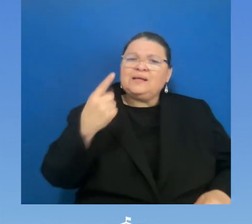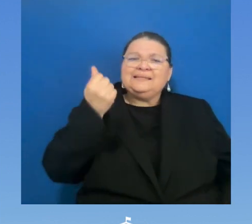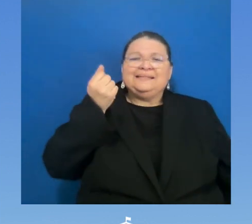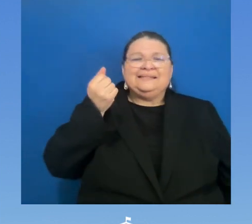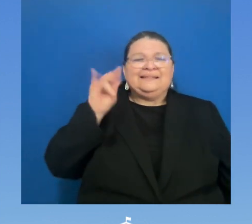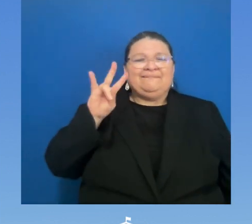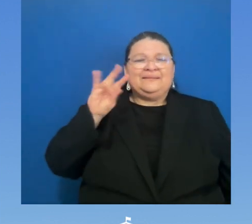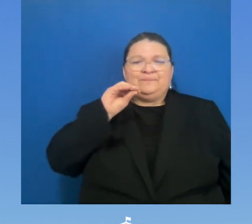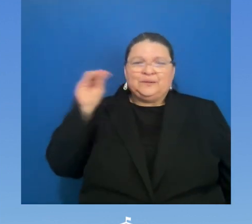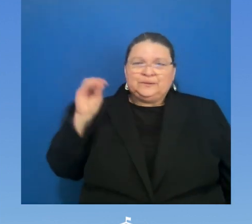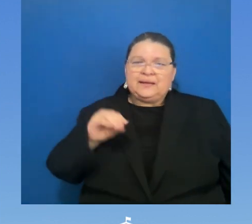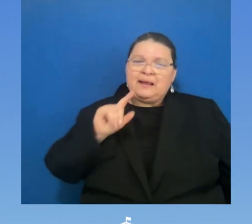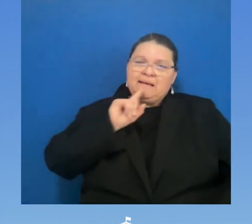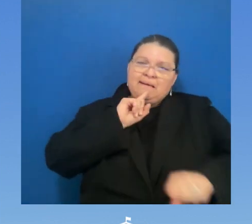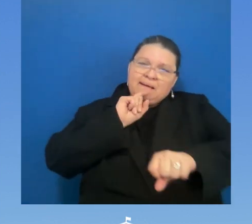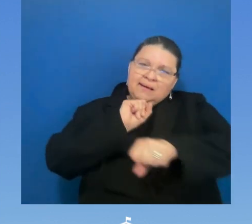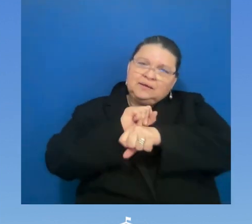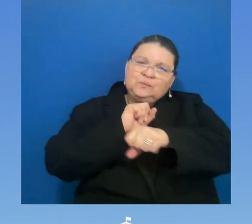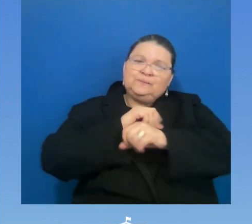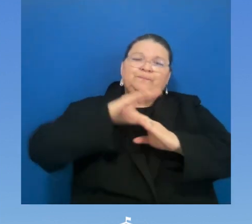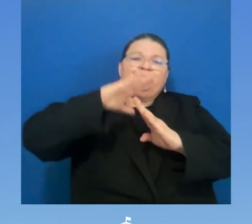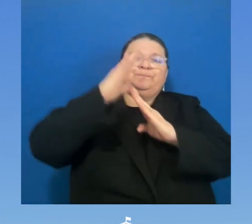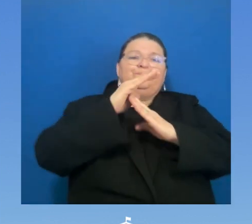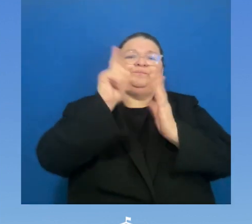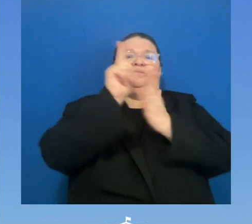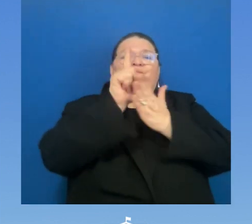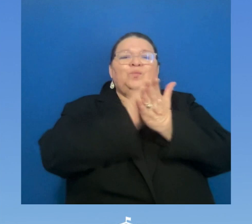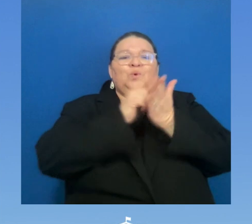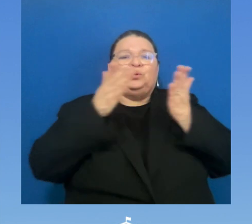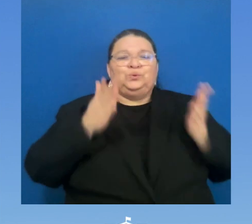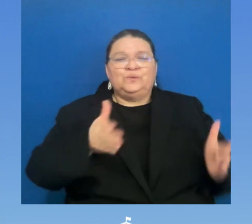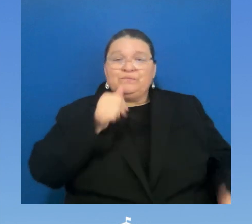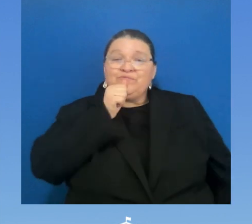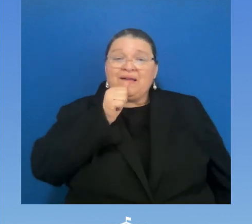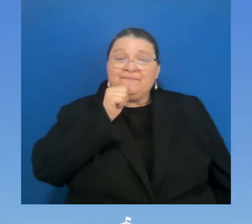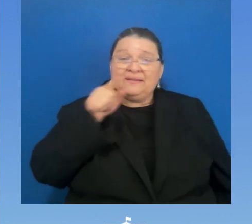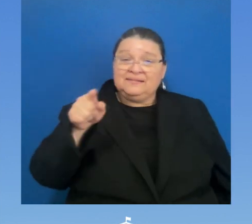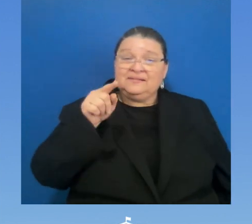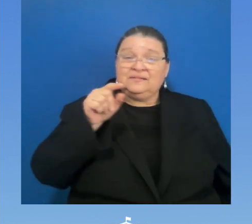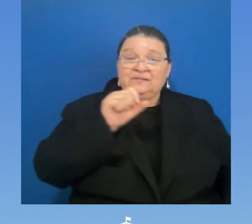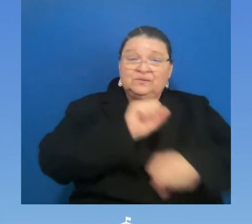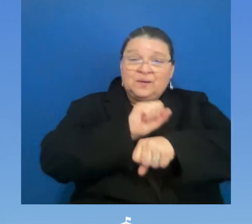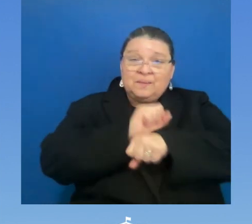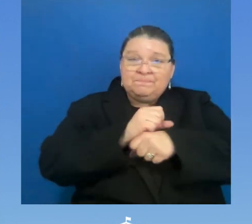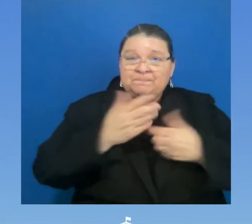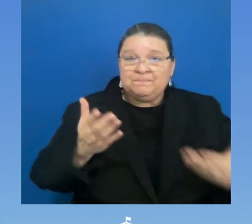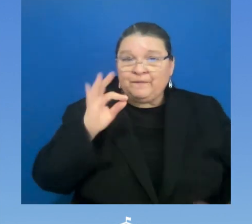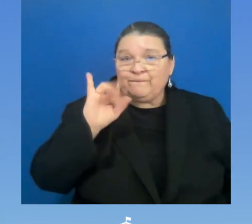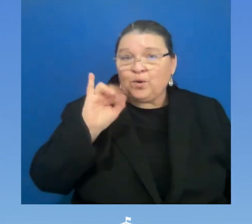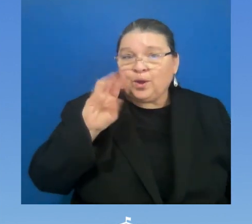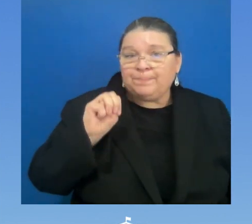I've experienced these pressures firsthand when I was a new mother and trying to balance child care